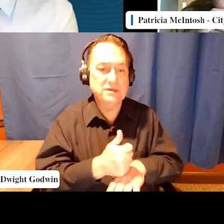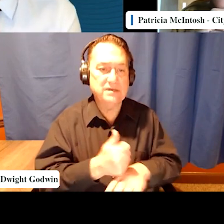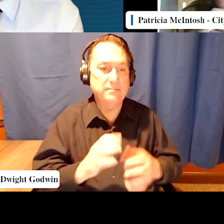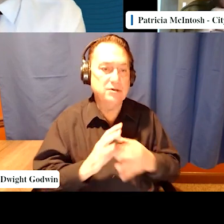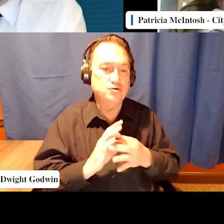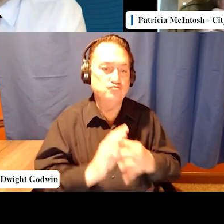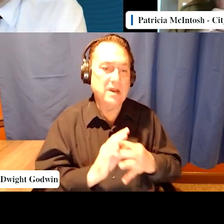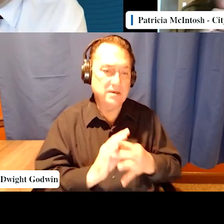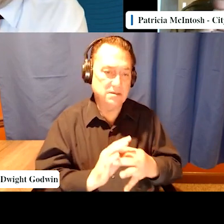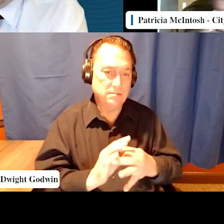and team members.